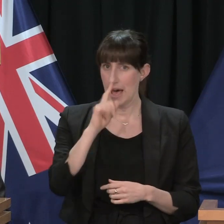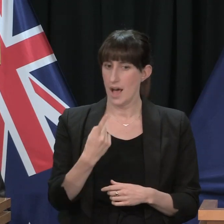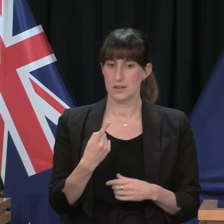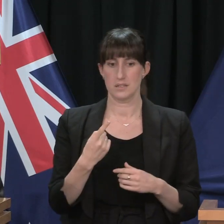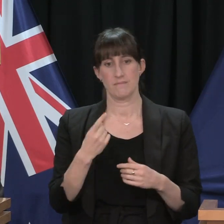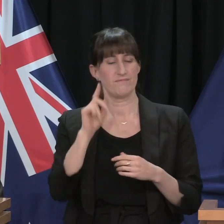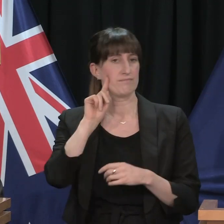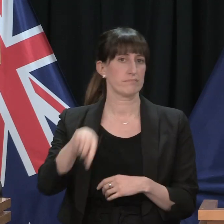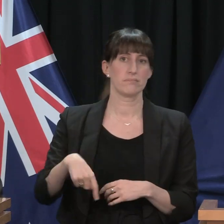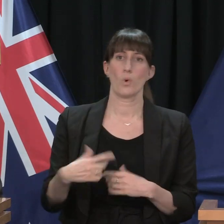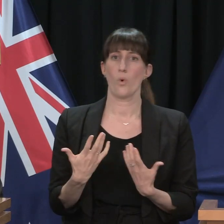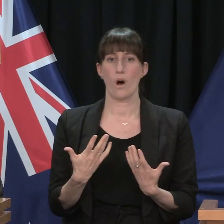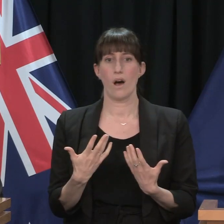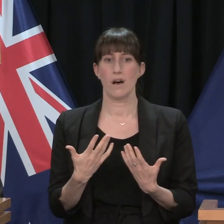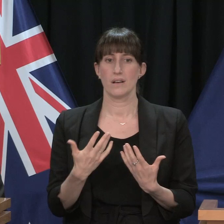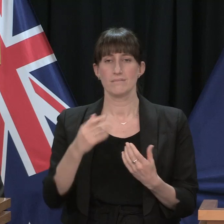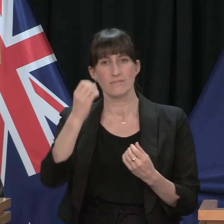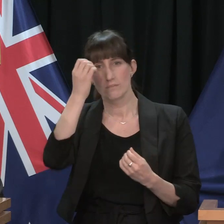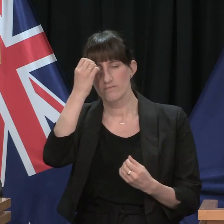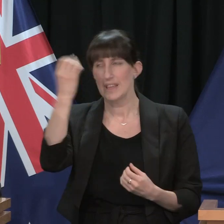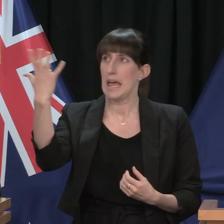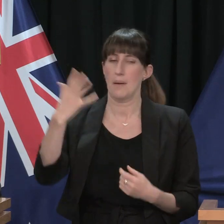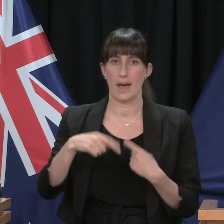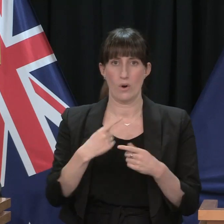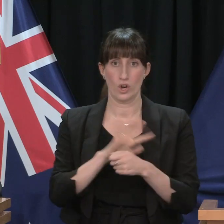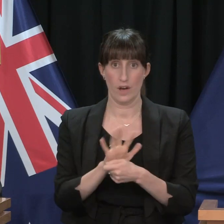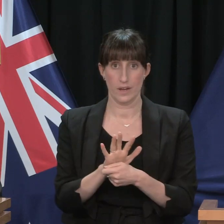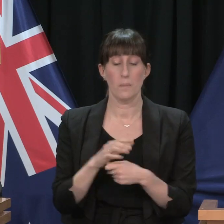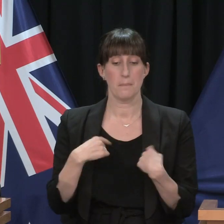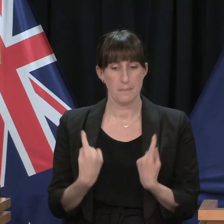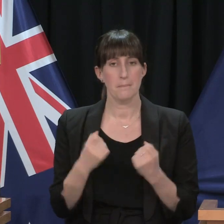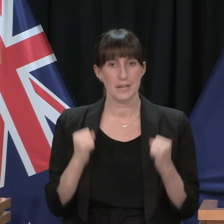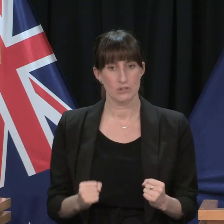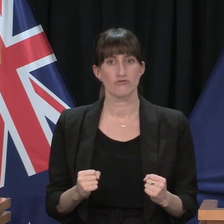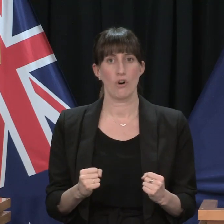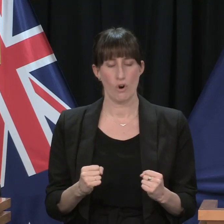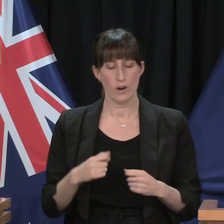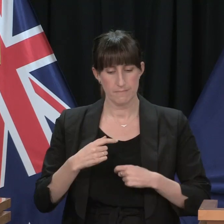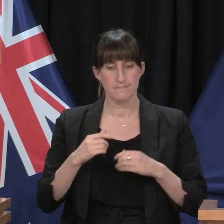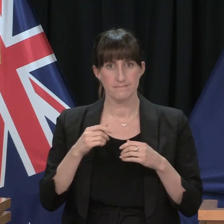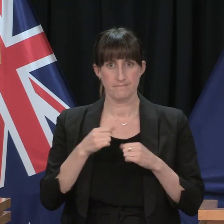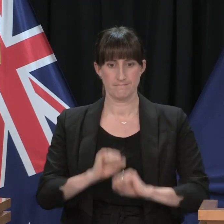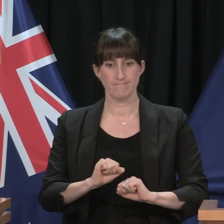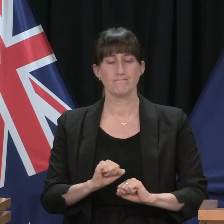success, and that our systems are working as intended, those systems can be breached in the